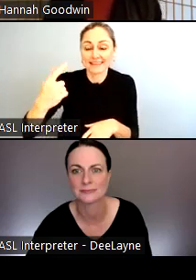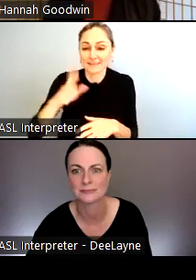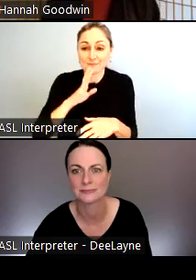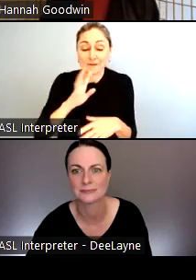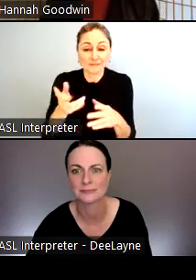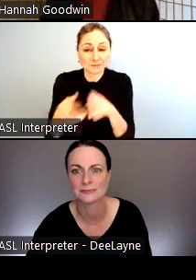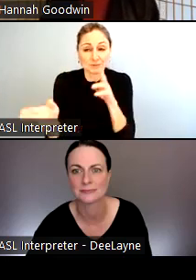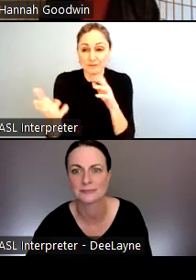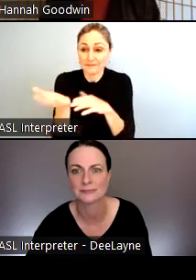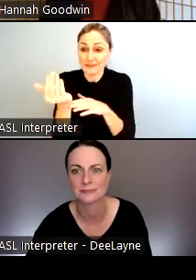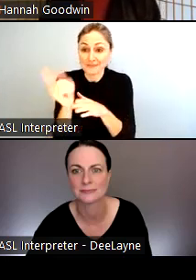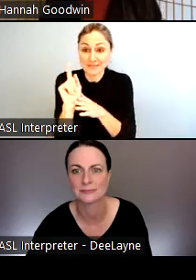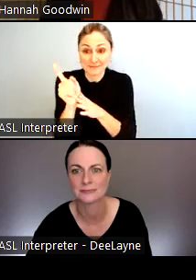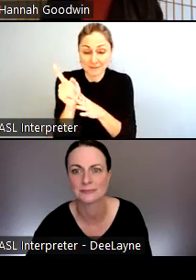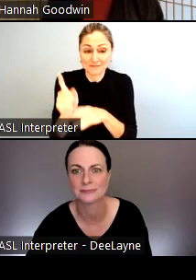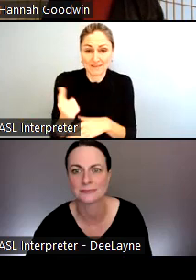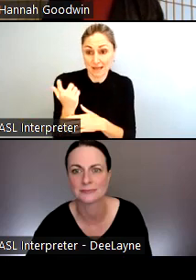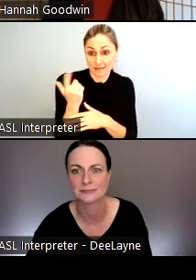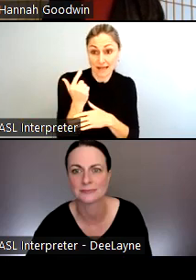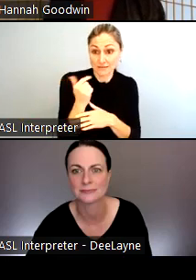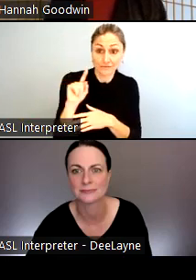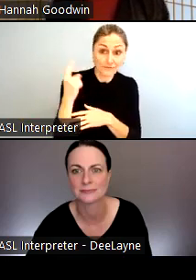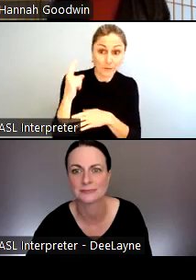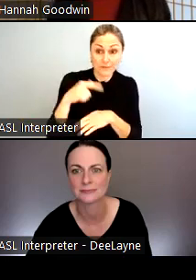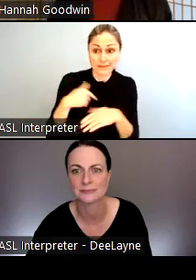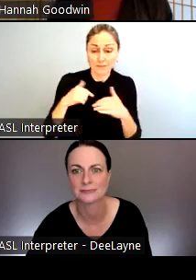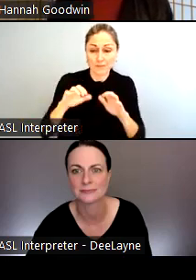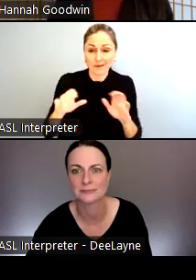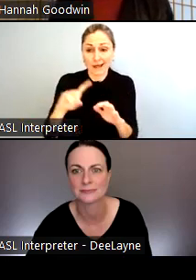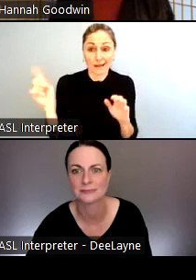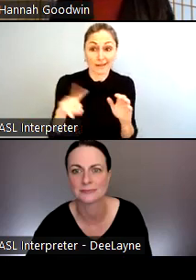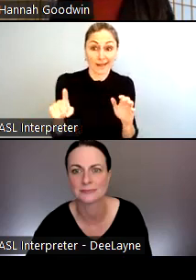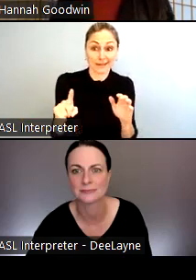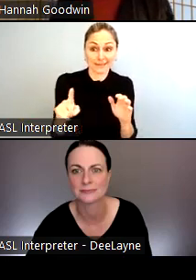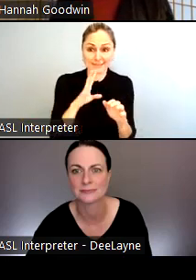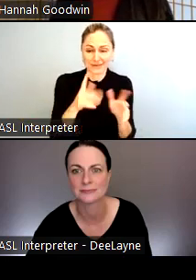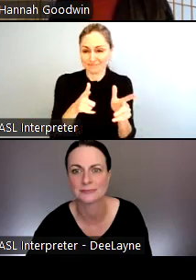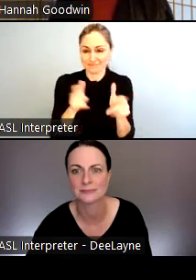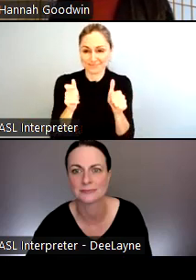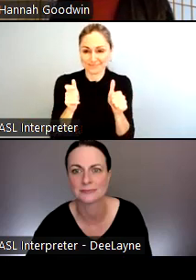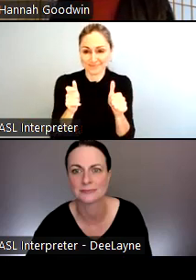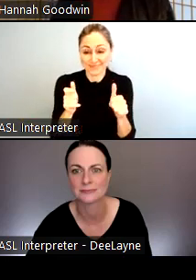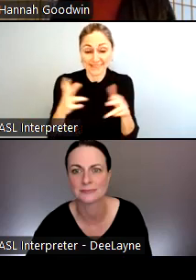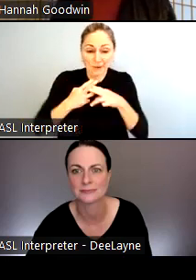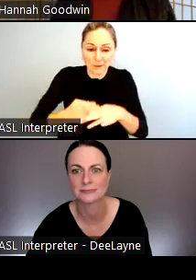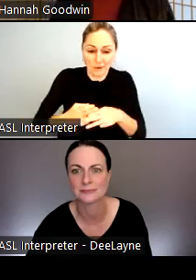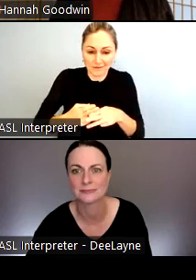Last year was the first year we had lightning talks that were called Lightning Talks.